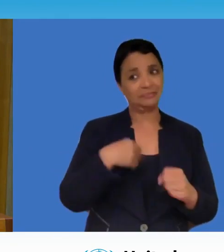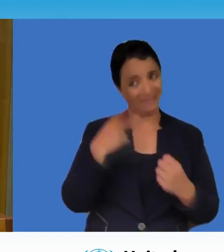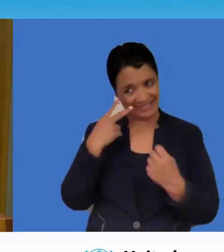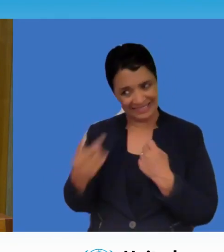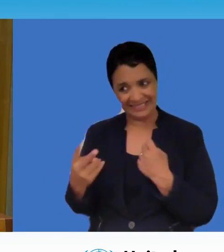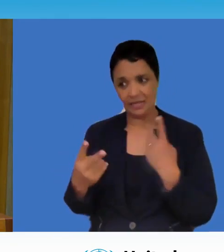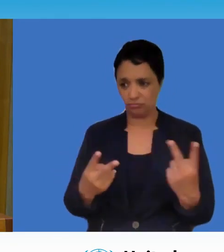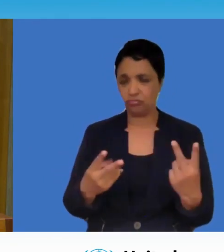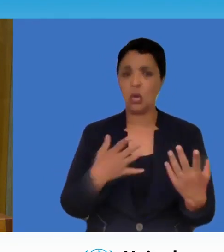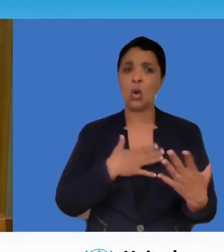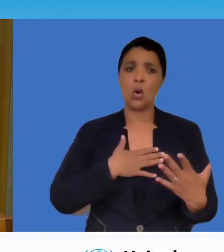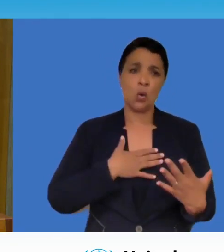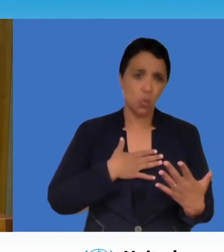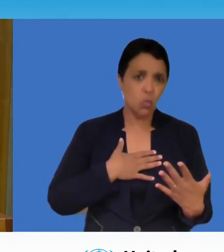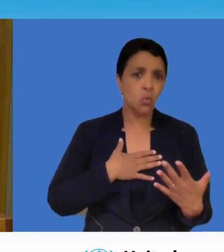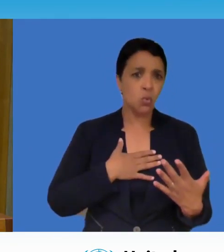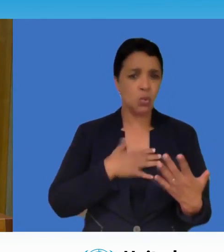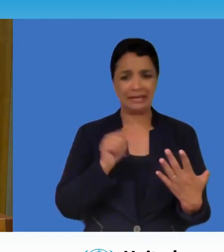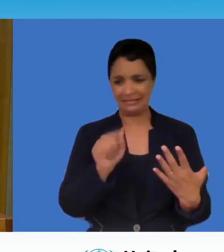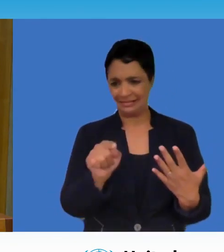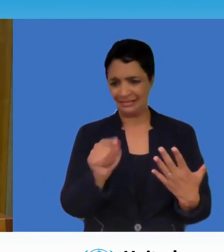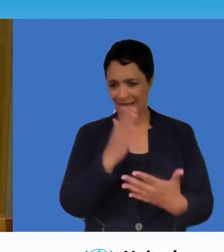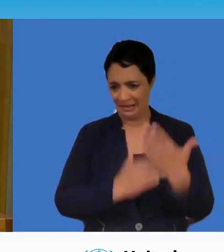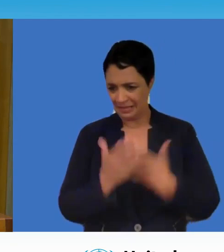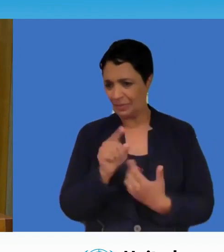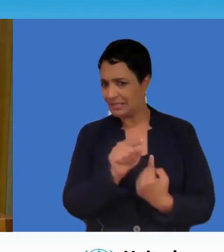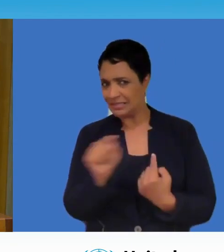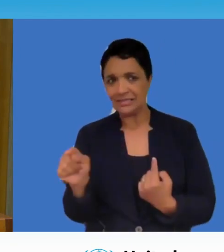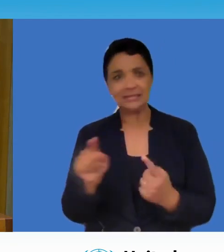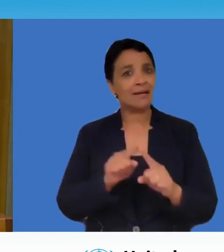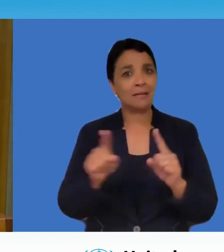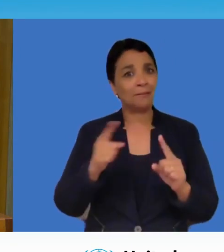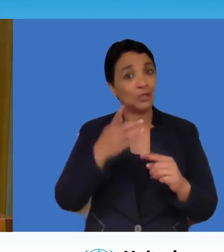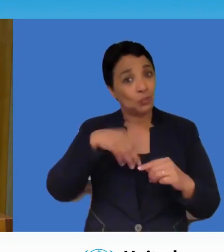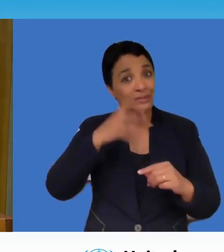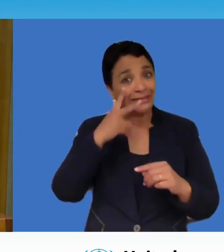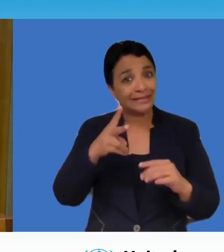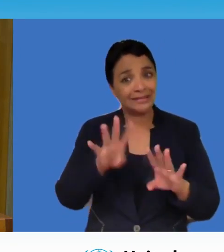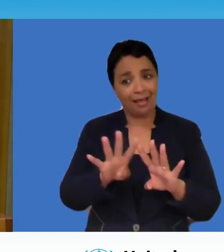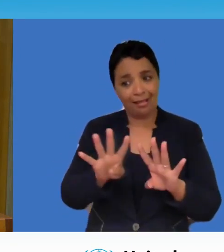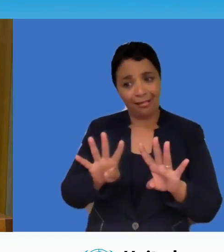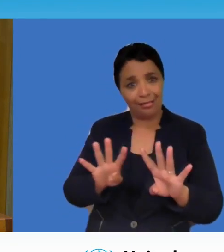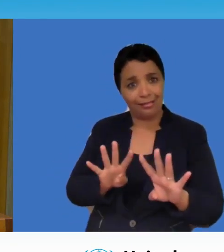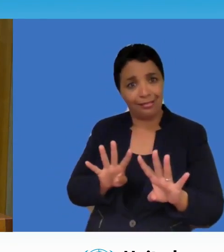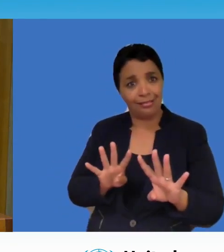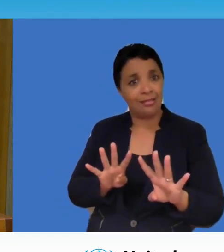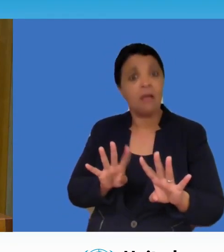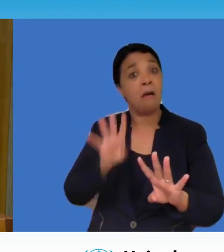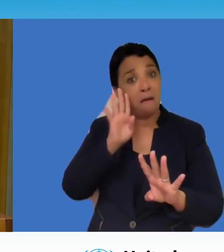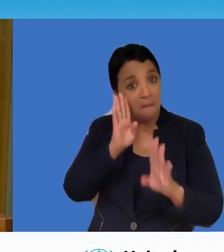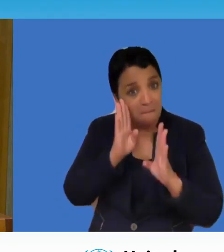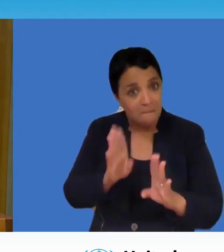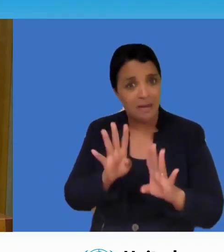come across persons with disabilities and it is extremely clear that we must again include them